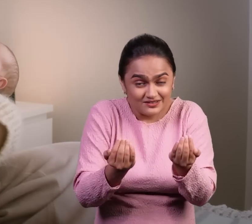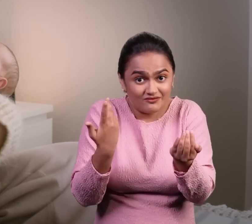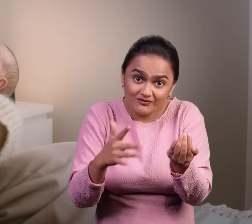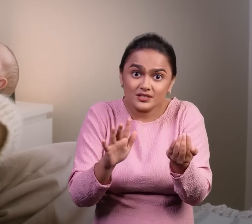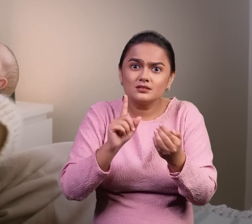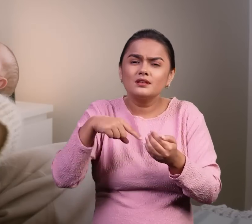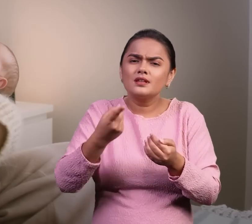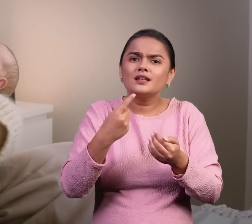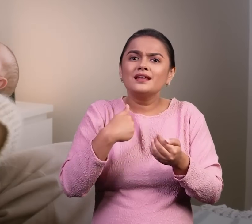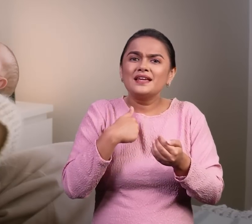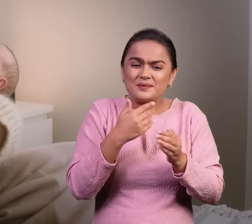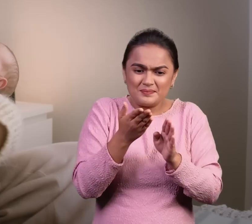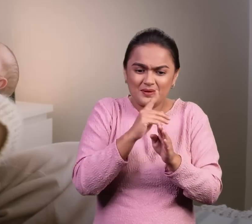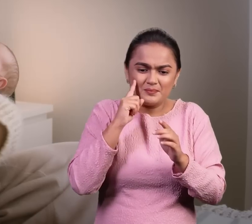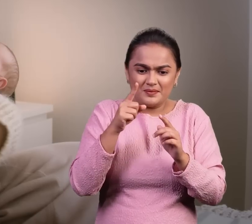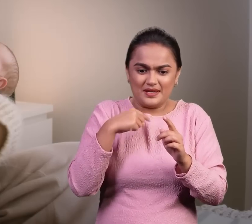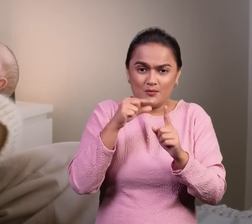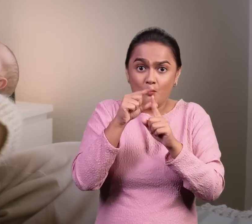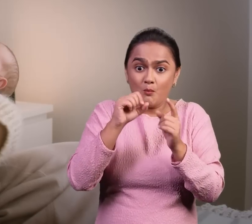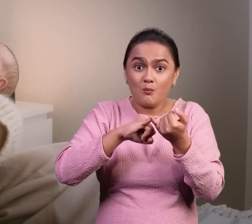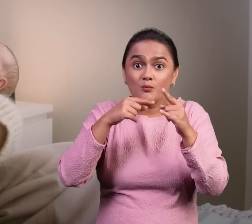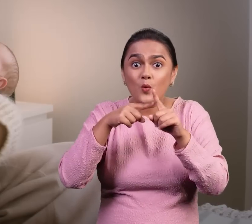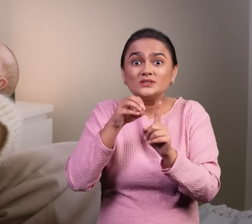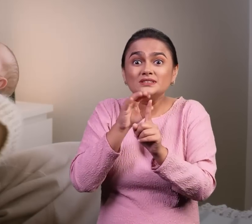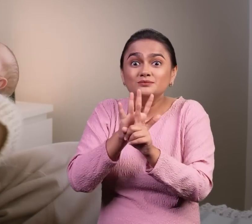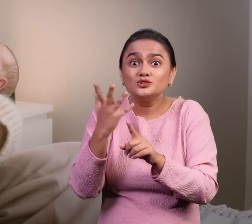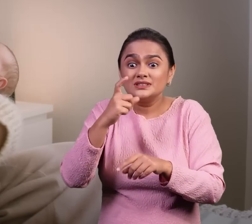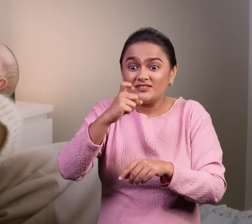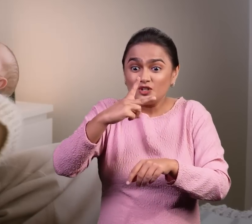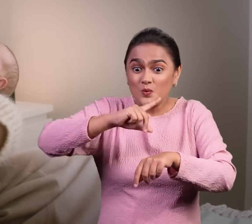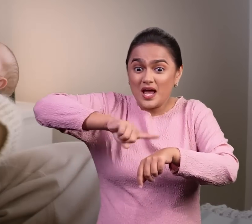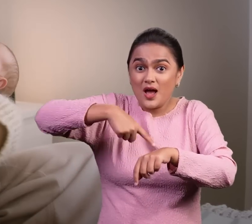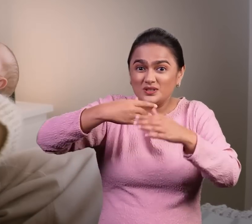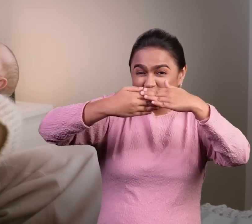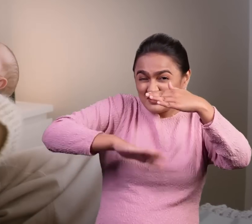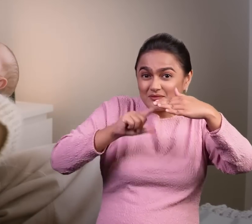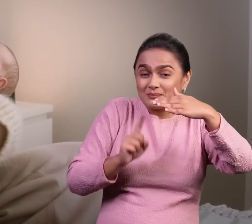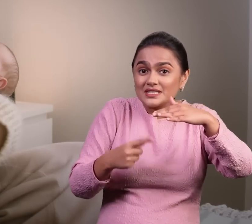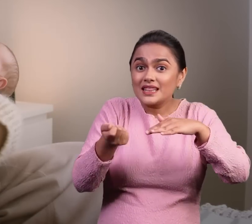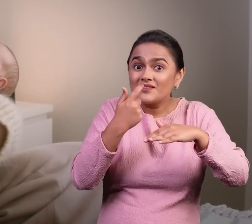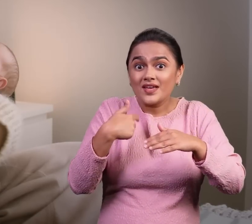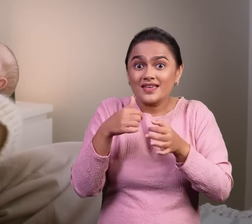After the baby is delivered, as I mentioned regarding Post-Exposure Prophylaxis,